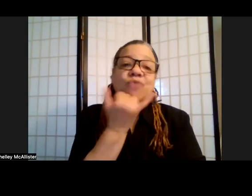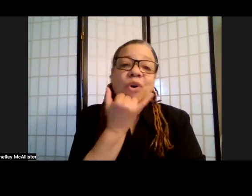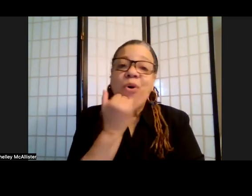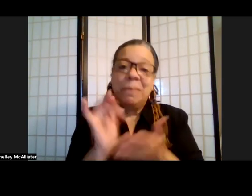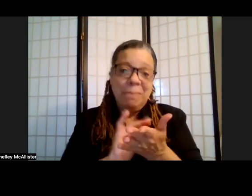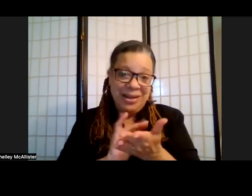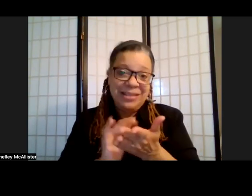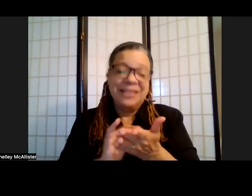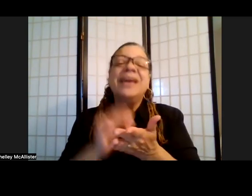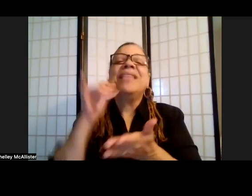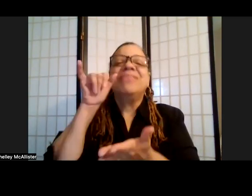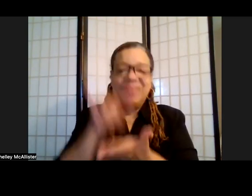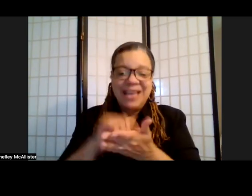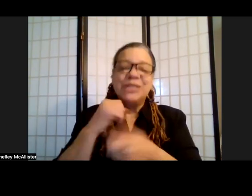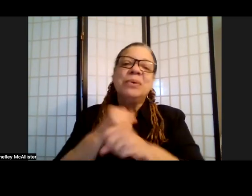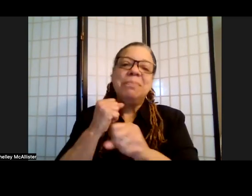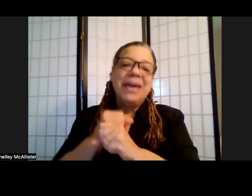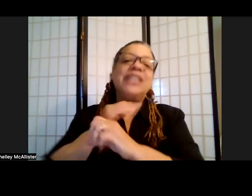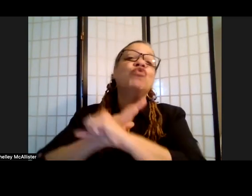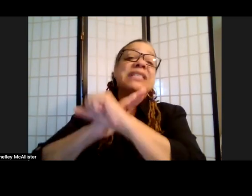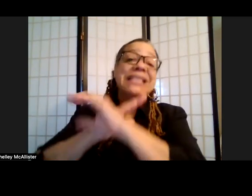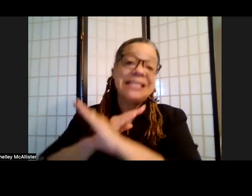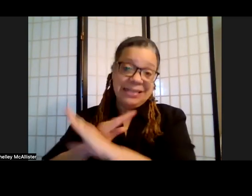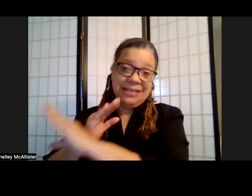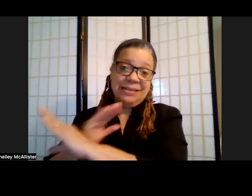The problem was exacerbated by the practice of self-medication and